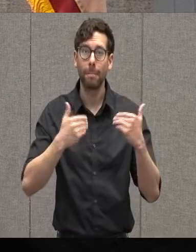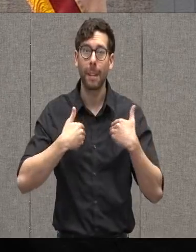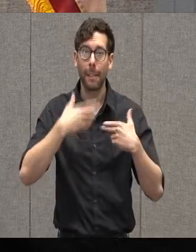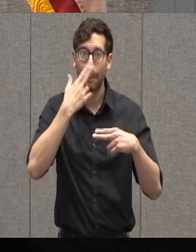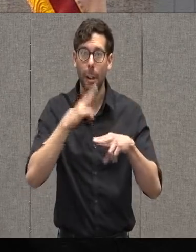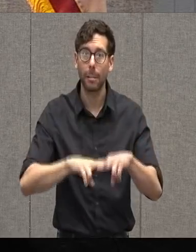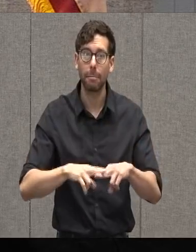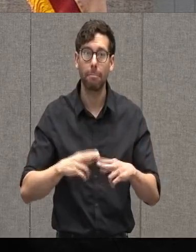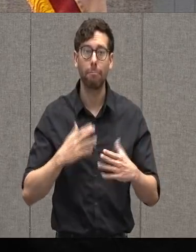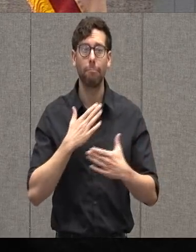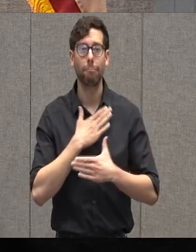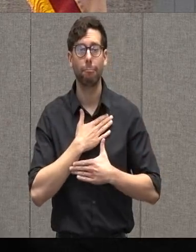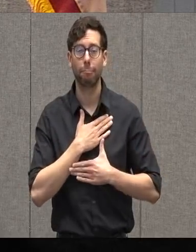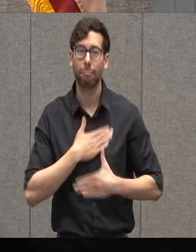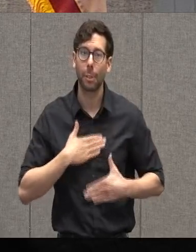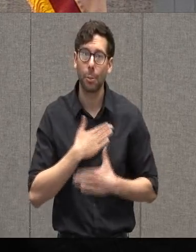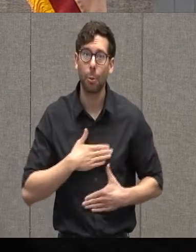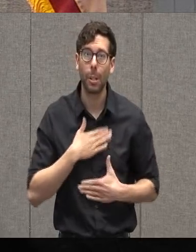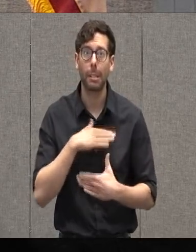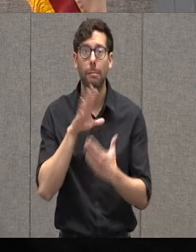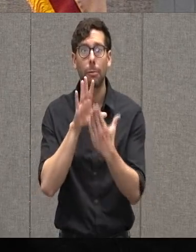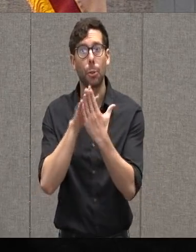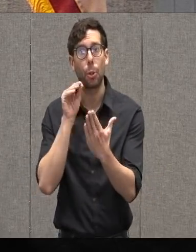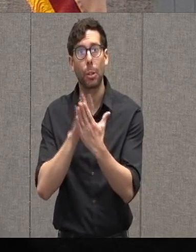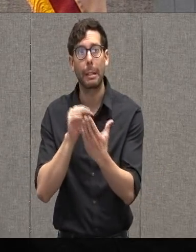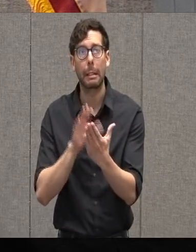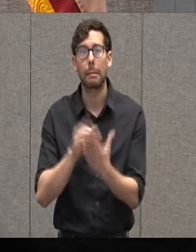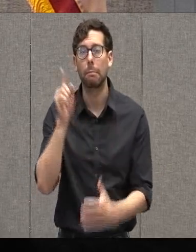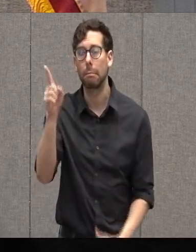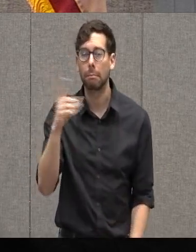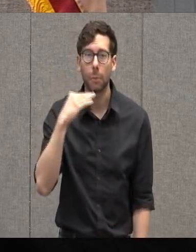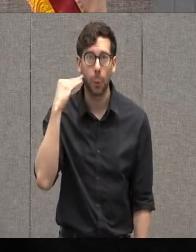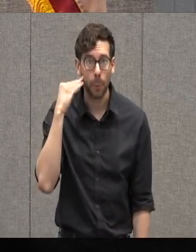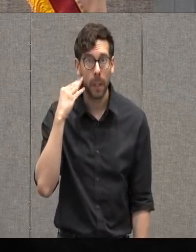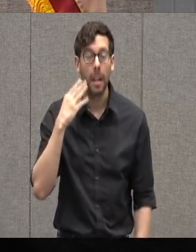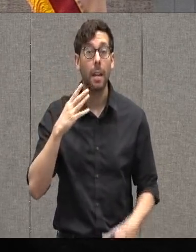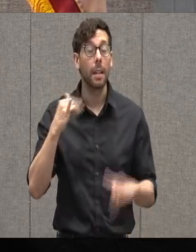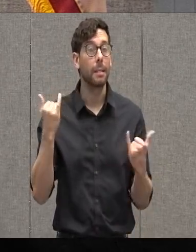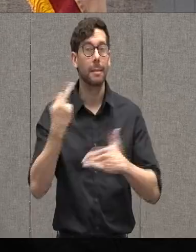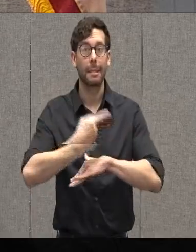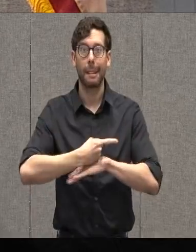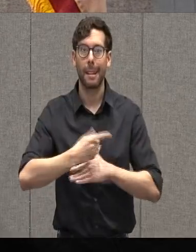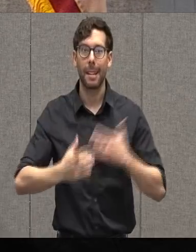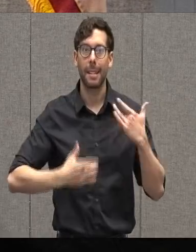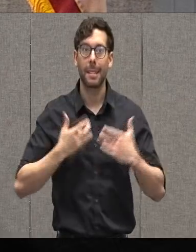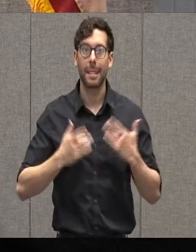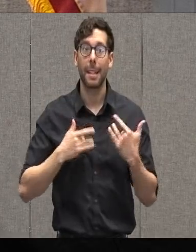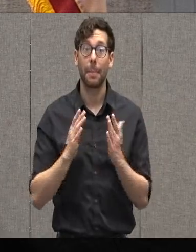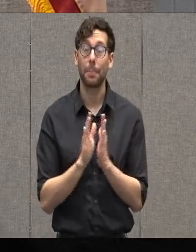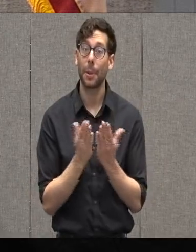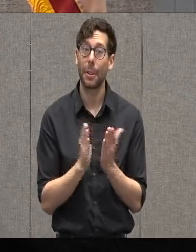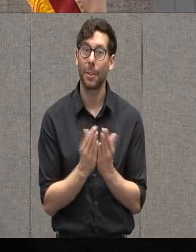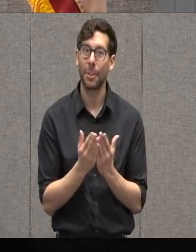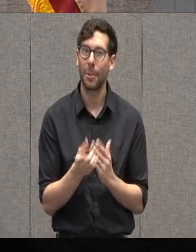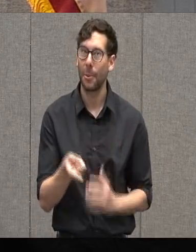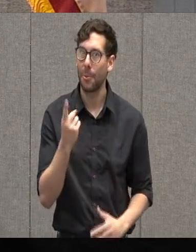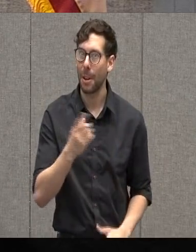enjoying some learning at home. Today I have an exciting book, one of my favorite books,